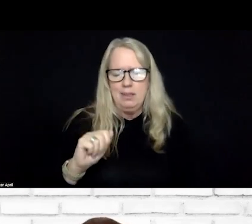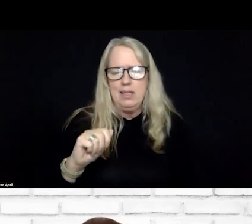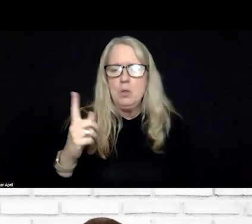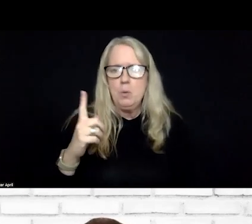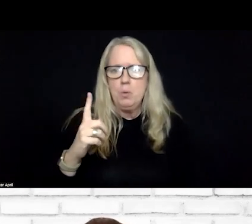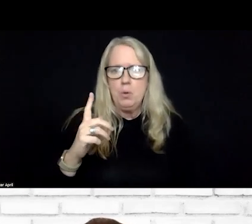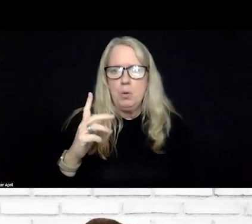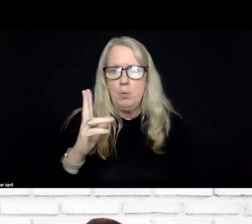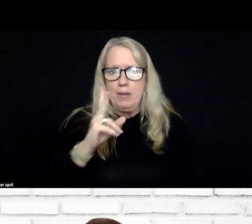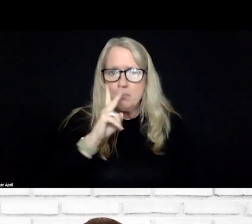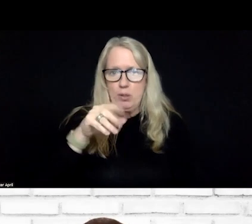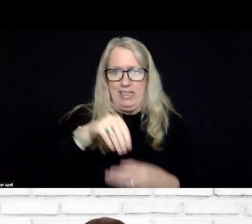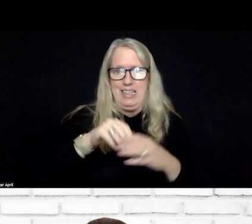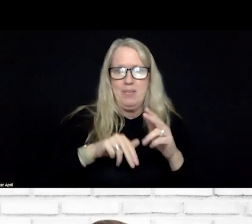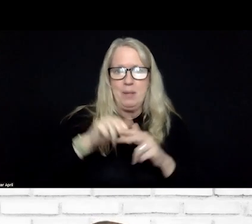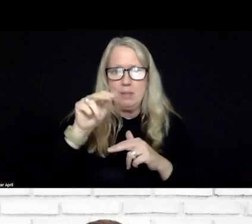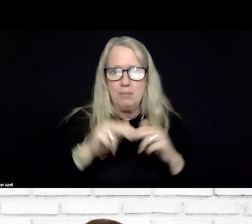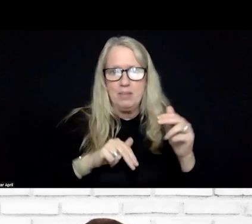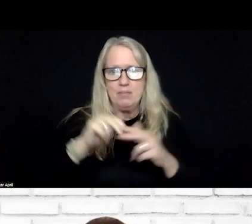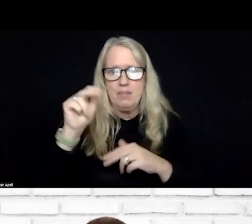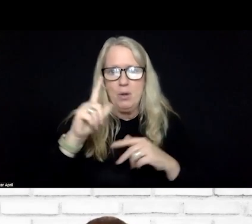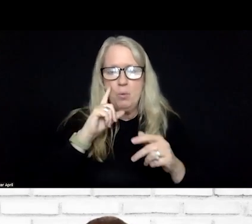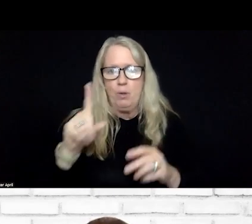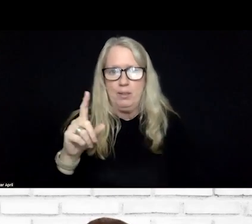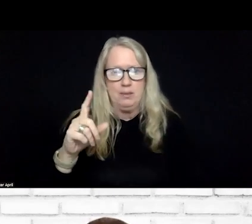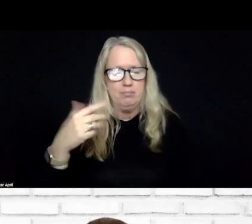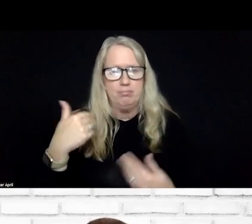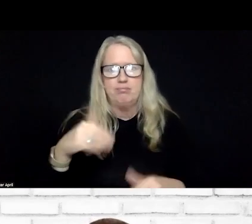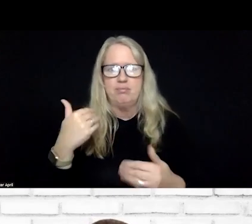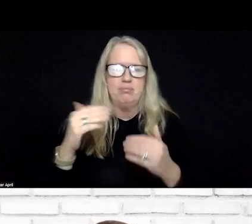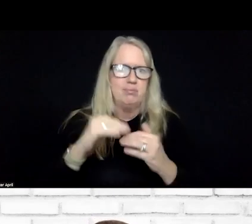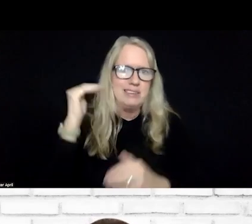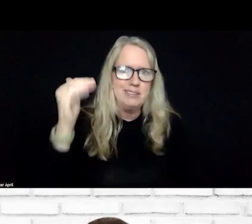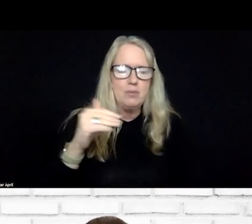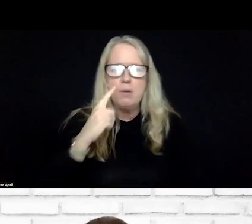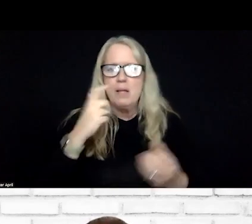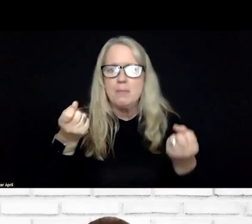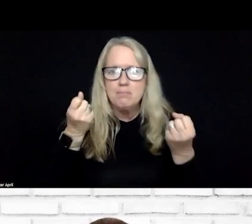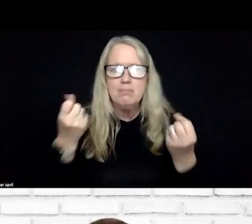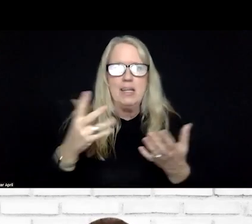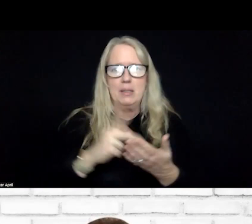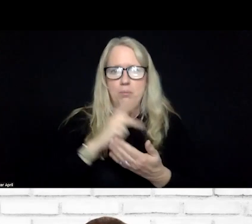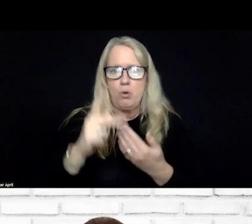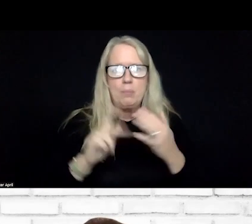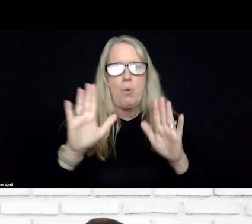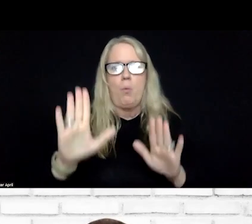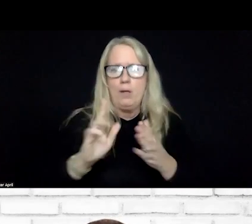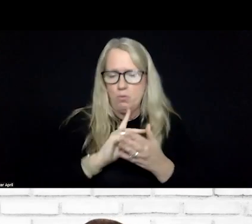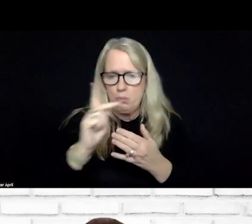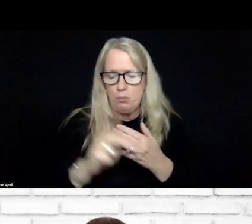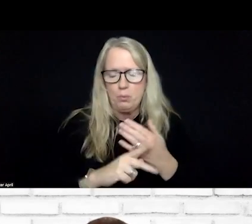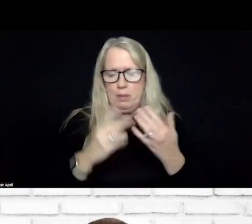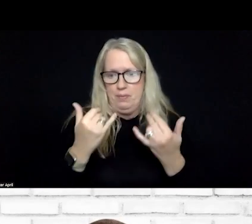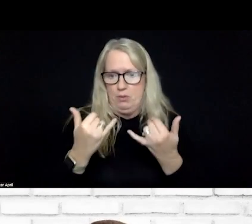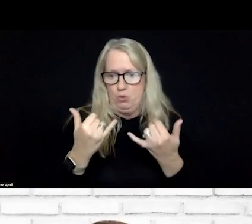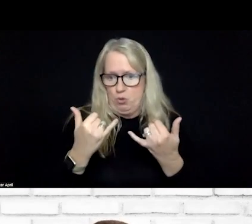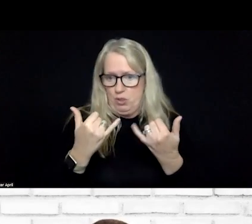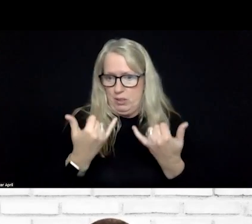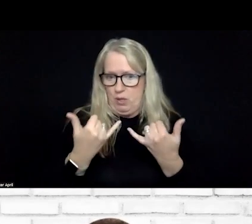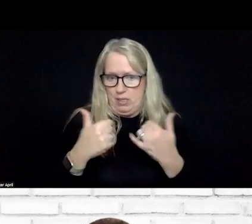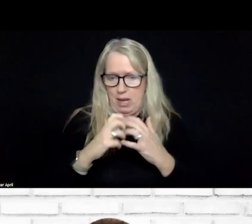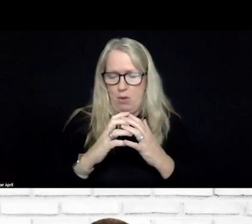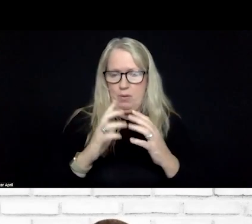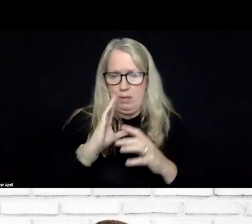IN FACILITIES WAS A LOT. TO THE POINT THAT WE HAD THINGS TO REDUCE